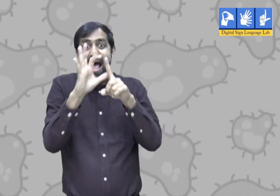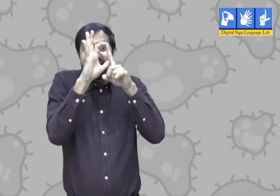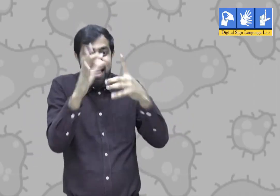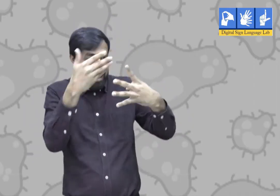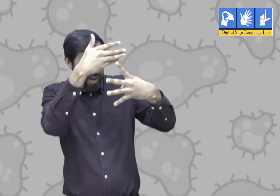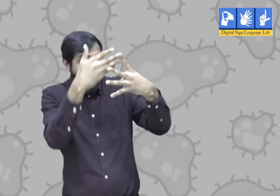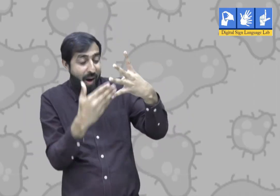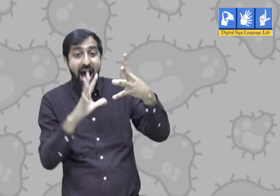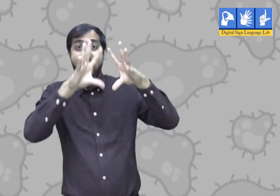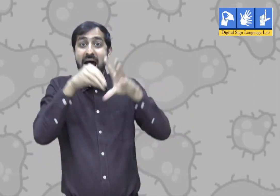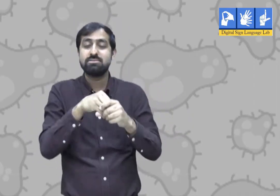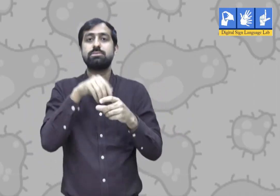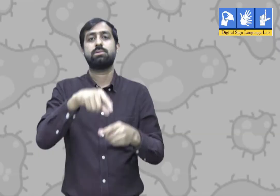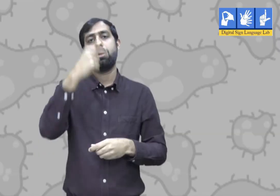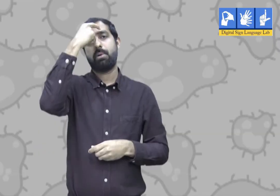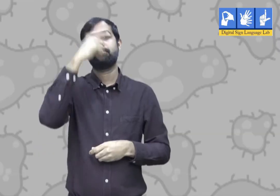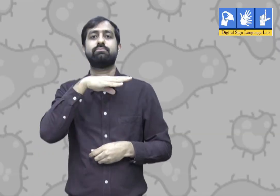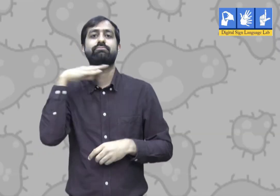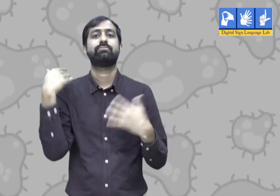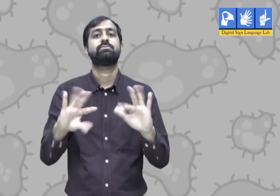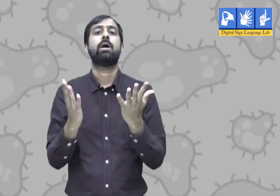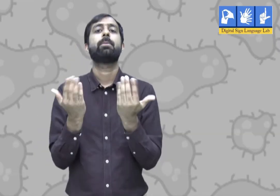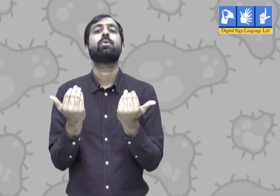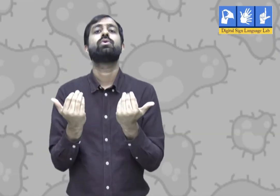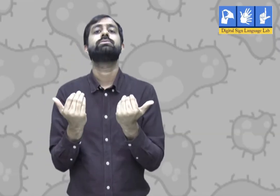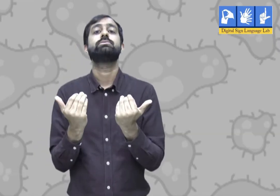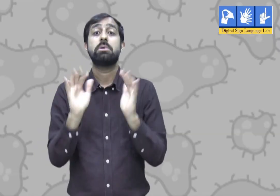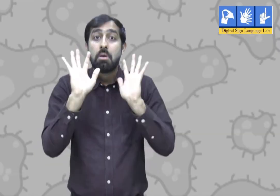If these severe symptoms are found in a COVID-19 infected person then it may lead to death.